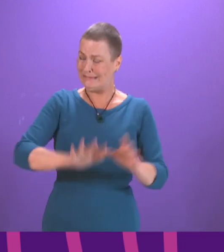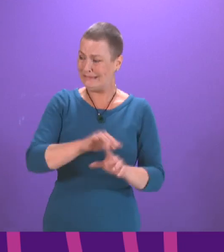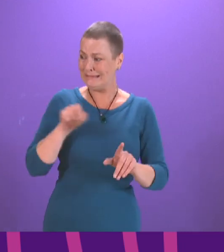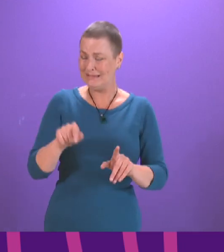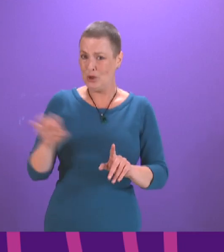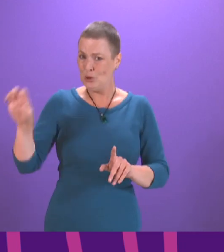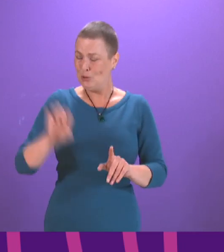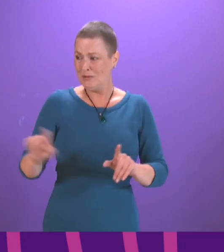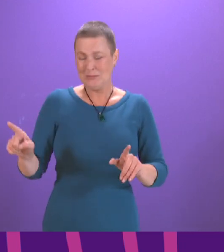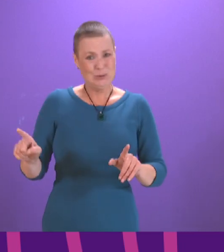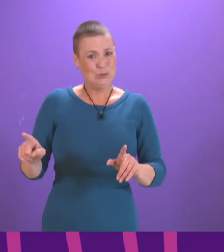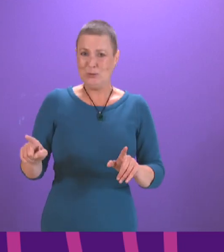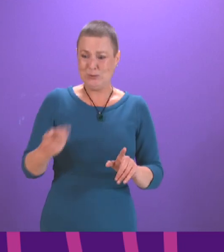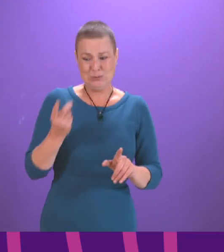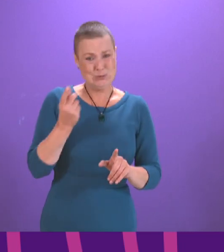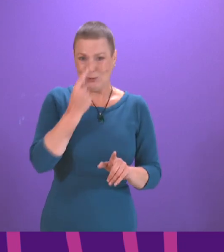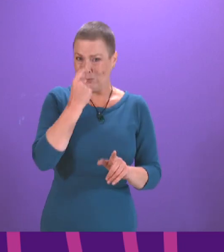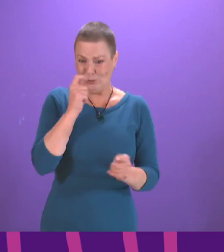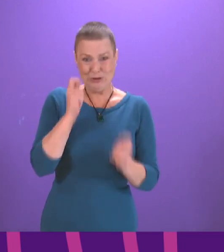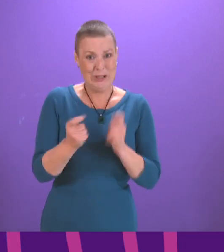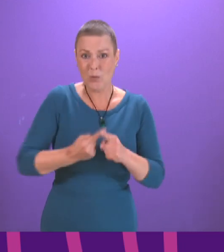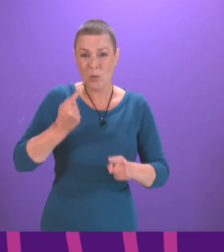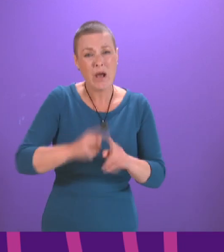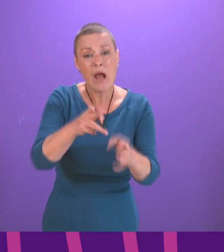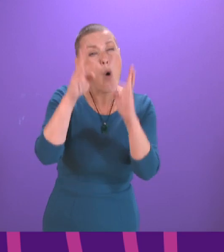and we have to recognise that. Secondly, it is because, as I hope people will understand,